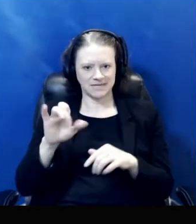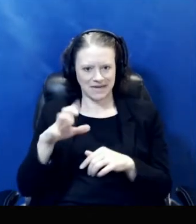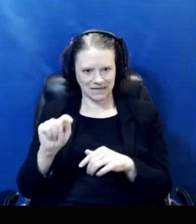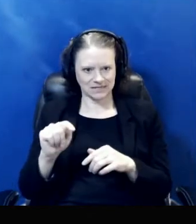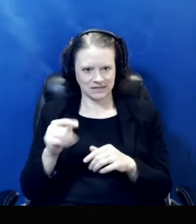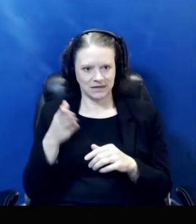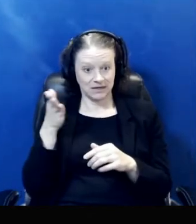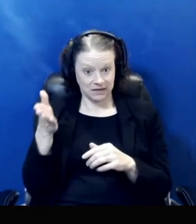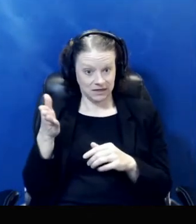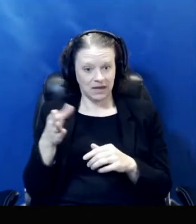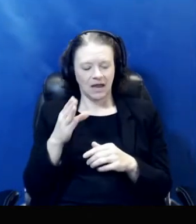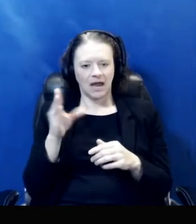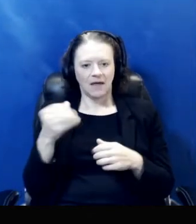text has accessible display.